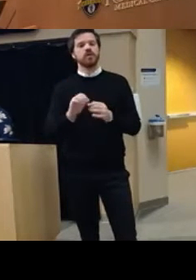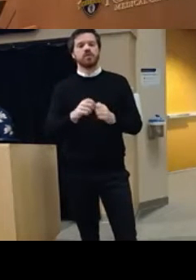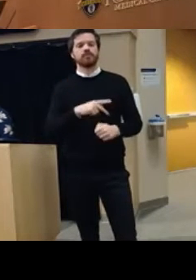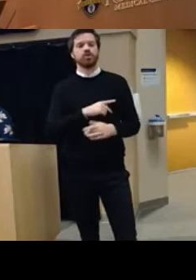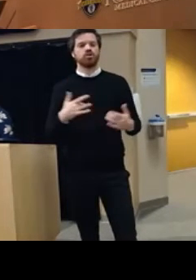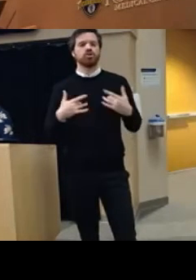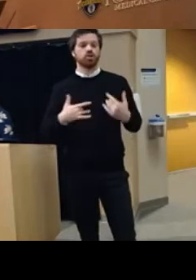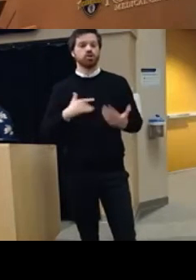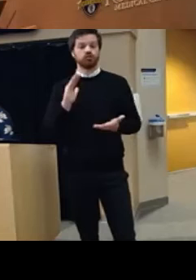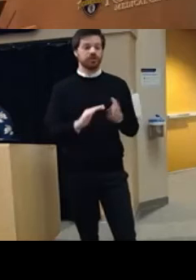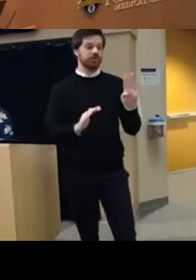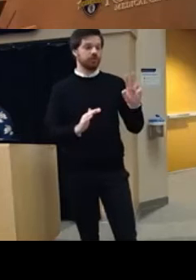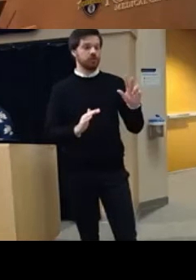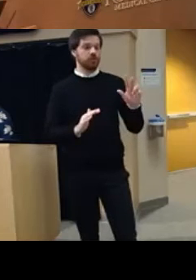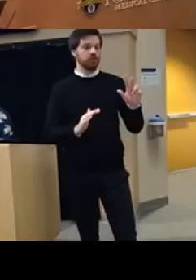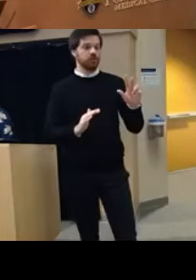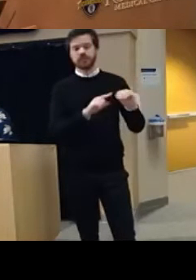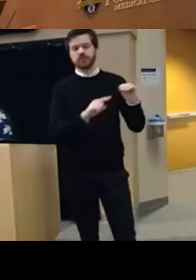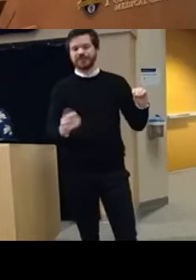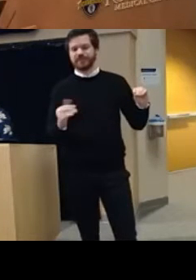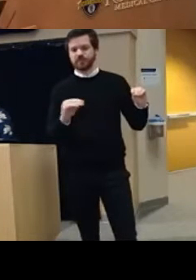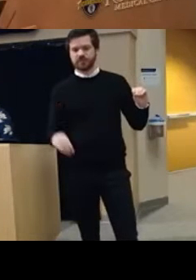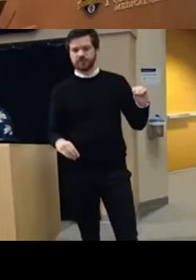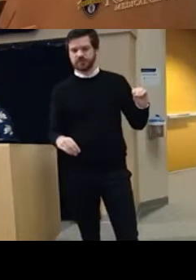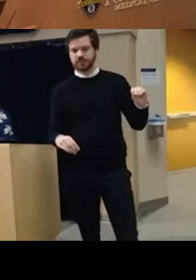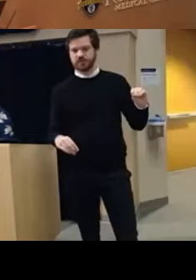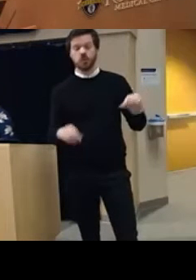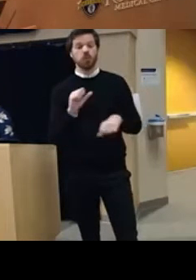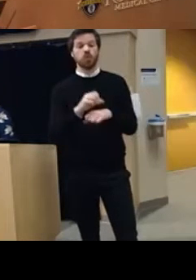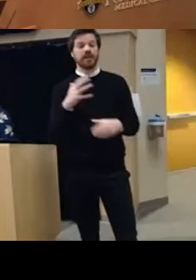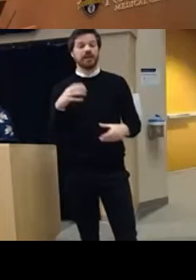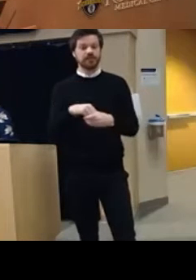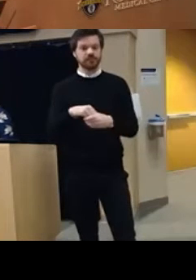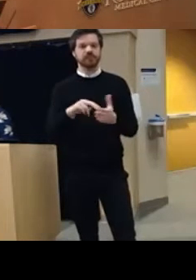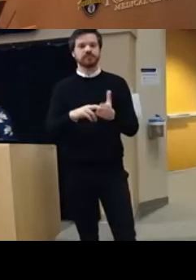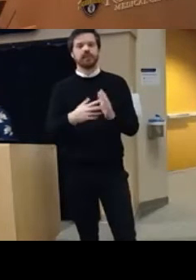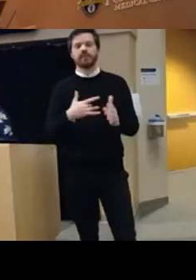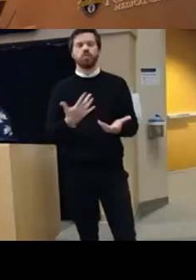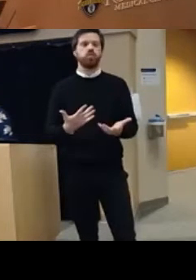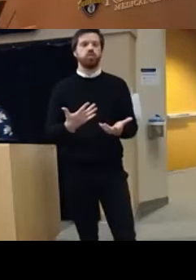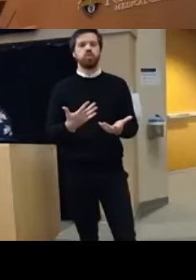was reduced from 43 to 15% work engagement so not being engaged in work was reduced from 31